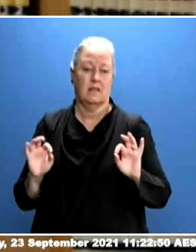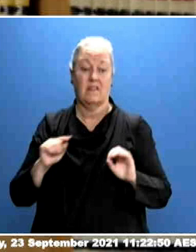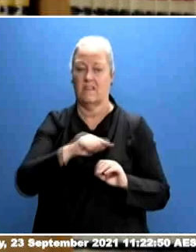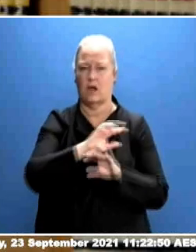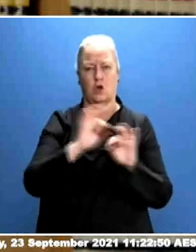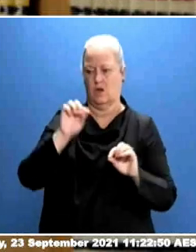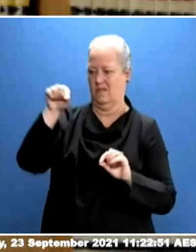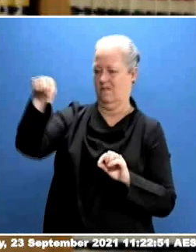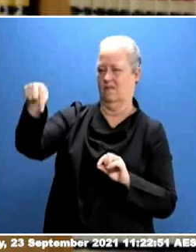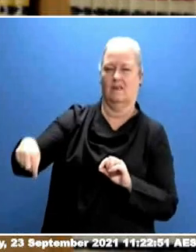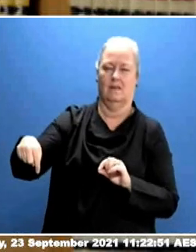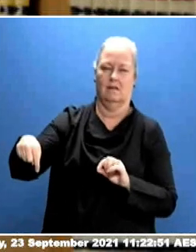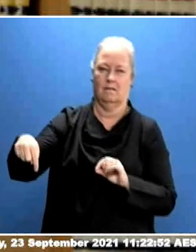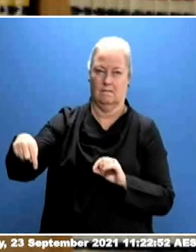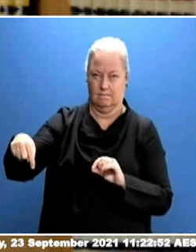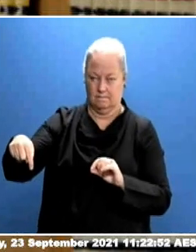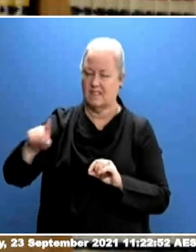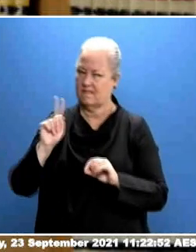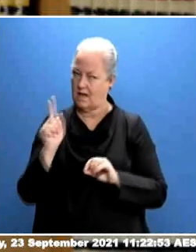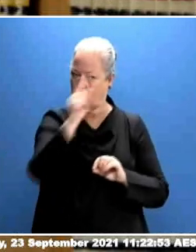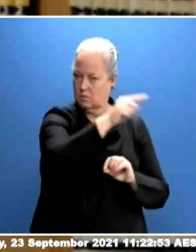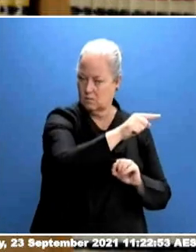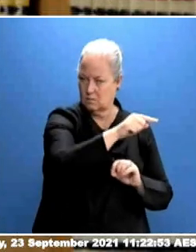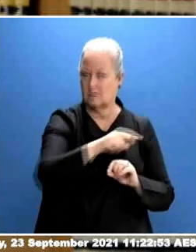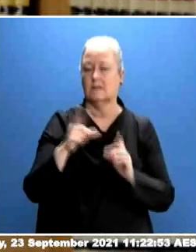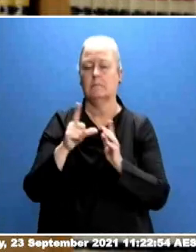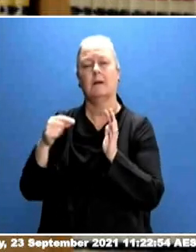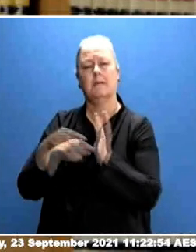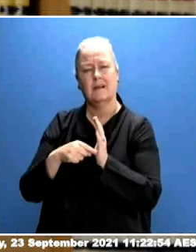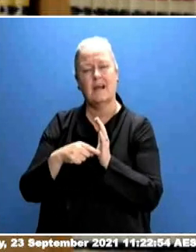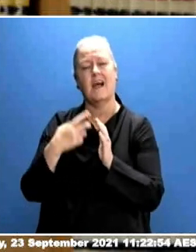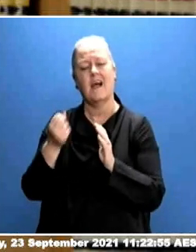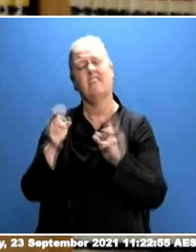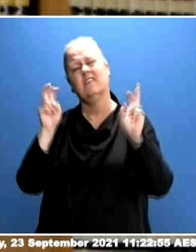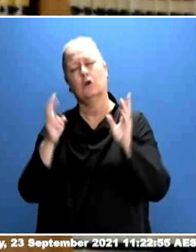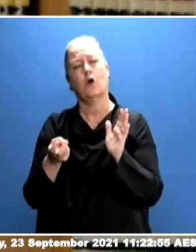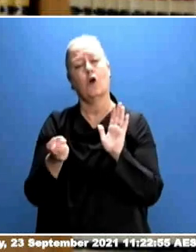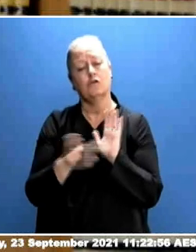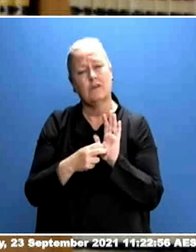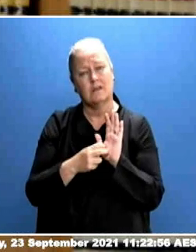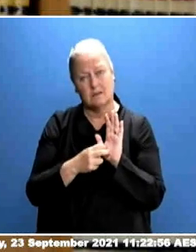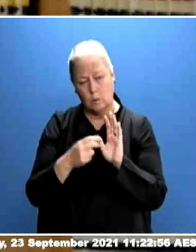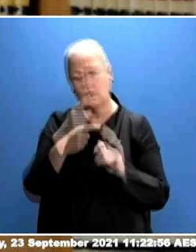So the Department has been supportive and they have funded the contract for us to have a psychiatrist onsite.